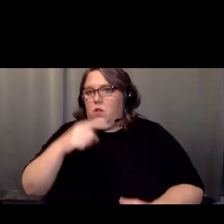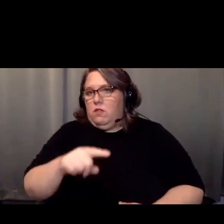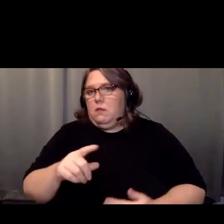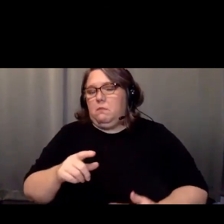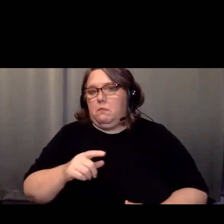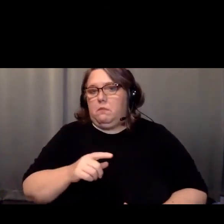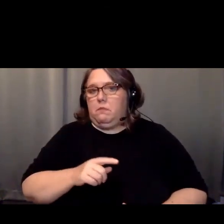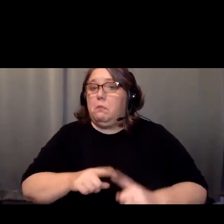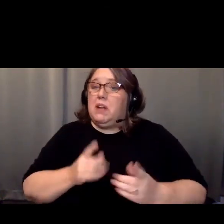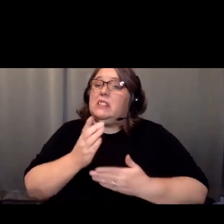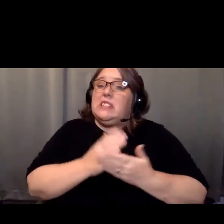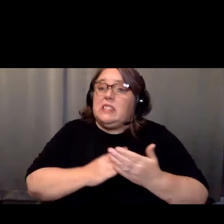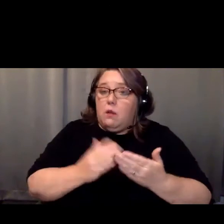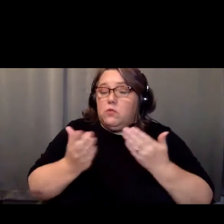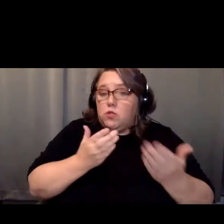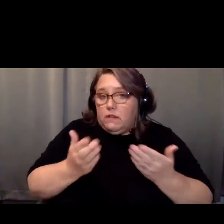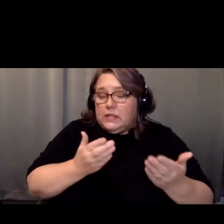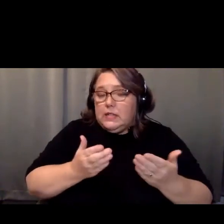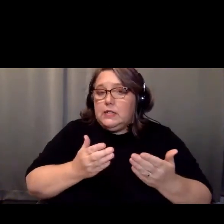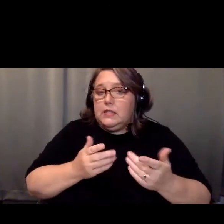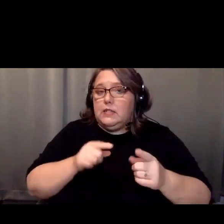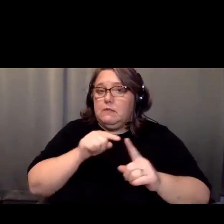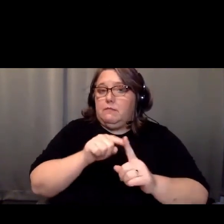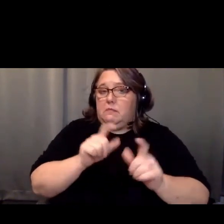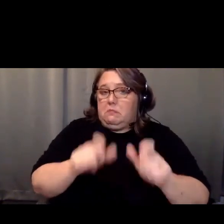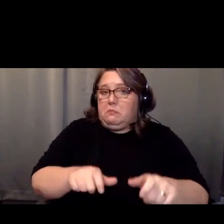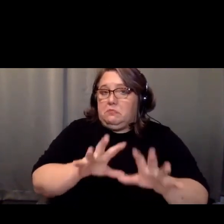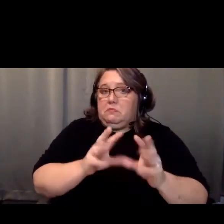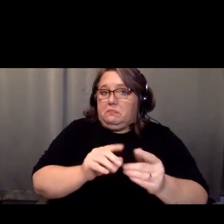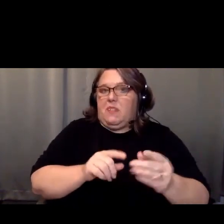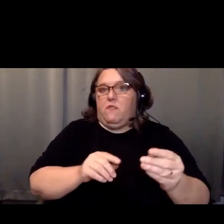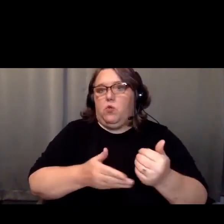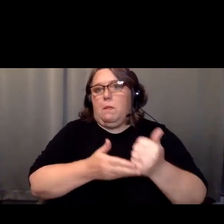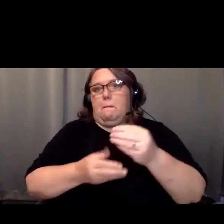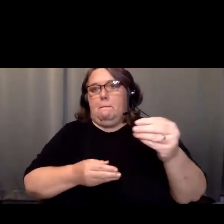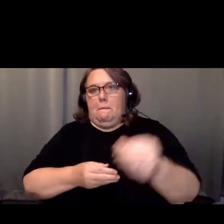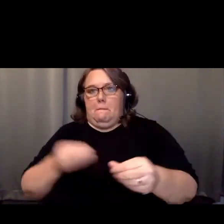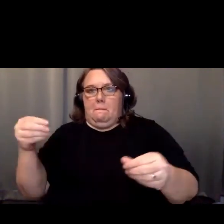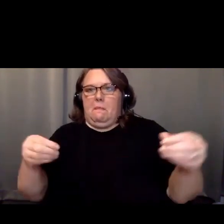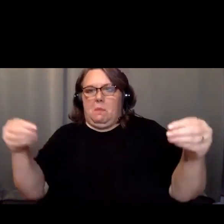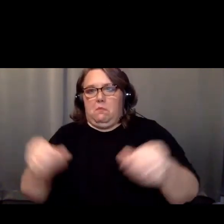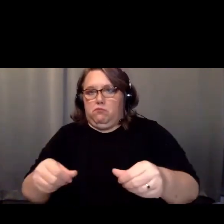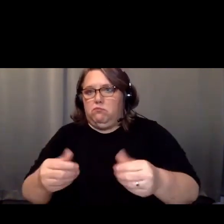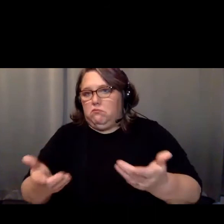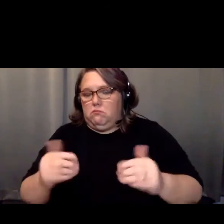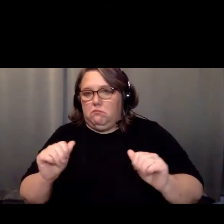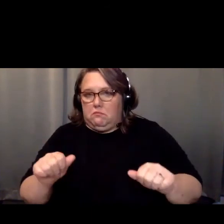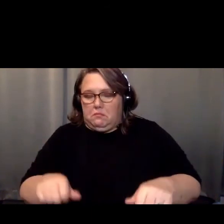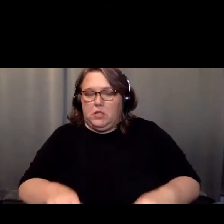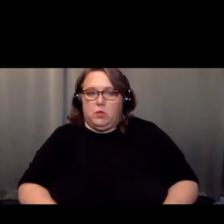but there might be some services in which the client might be required to participate